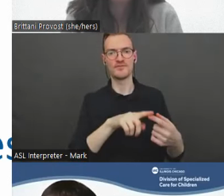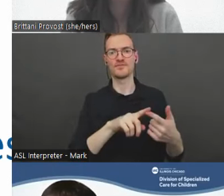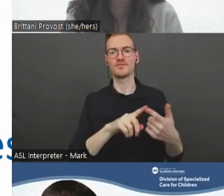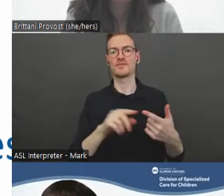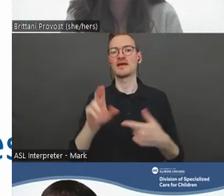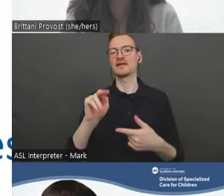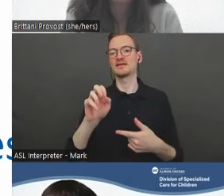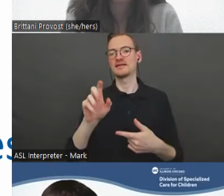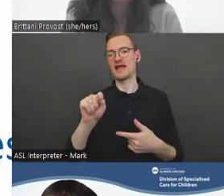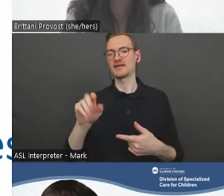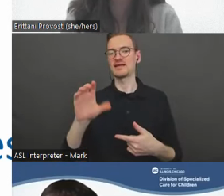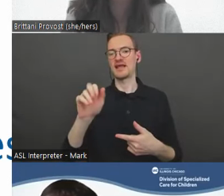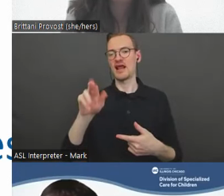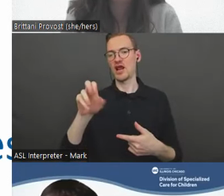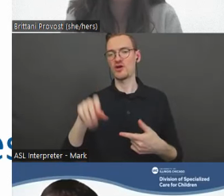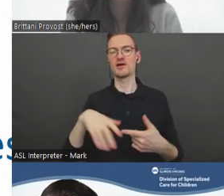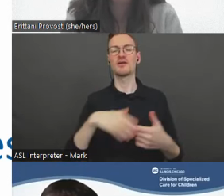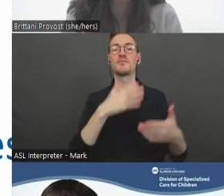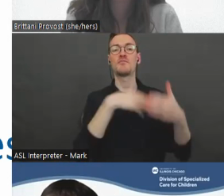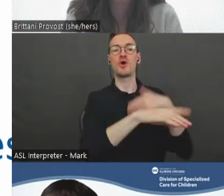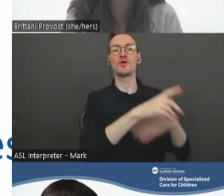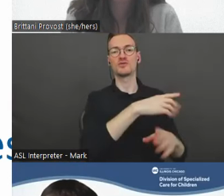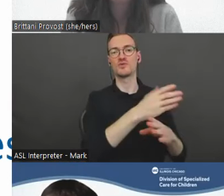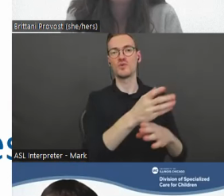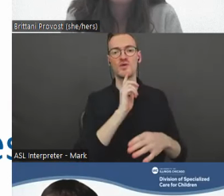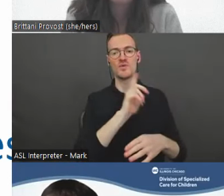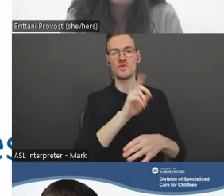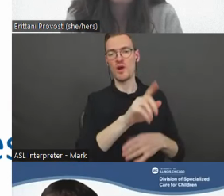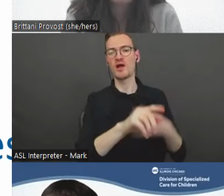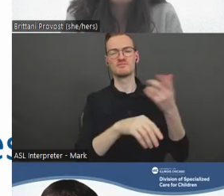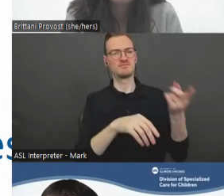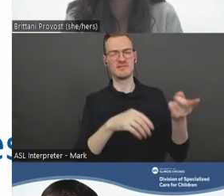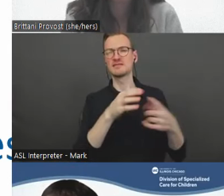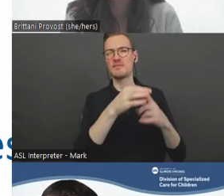special healthcare needs who are enrolled in a Medicaid HealthChoice Illinois plan that has